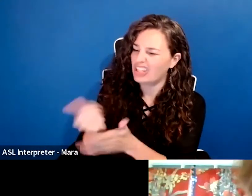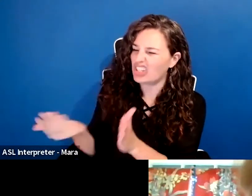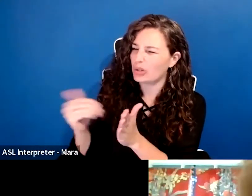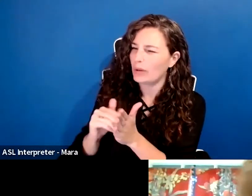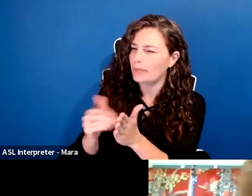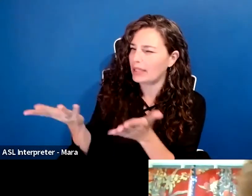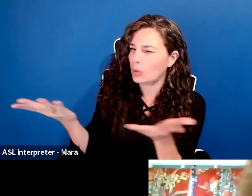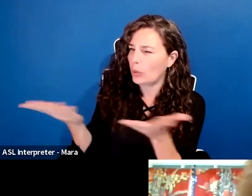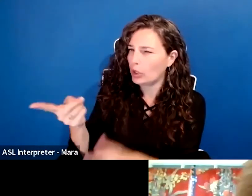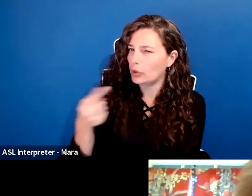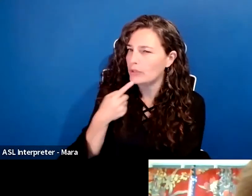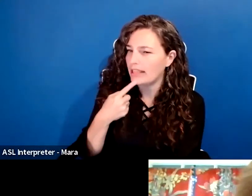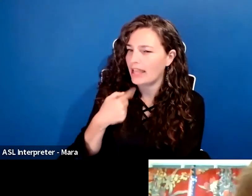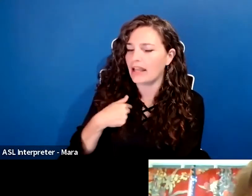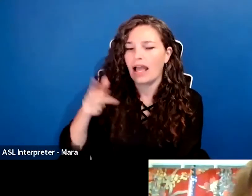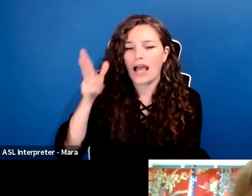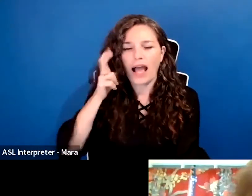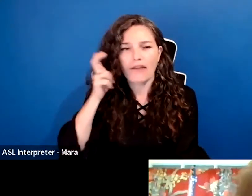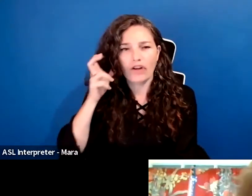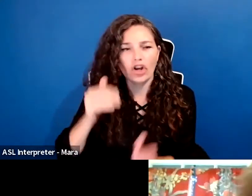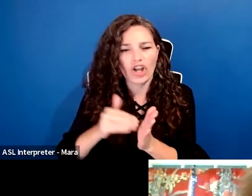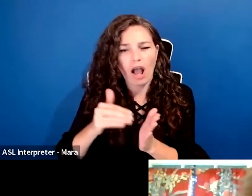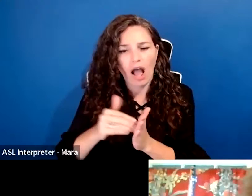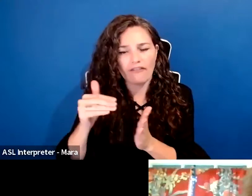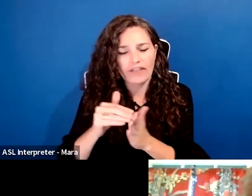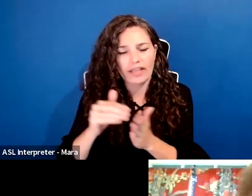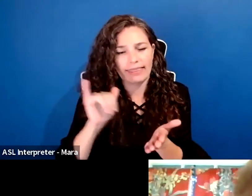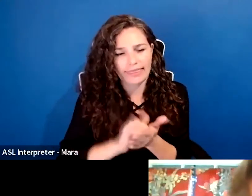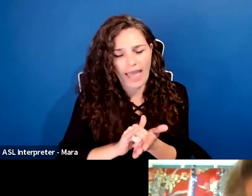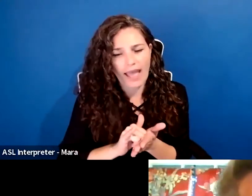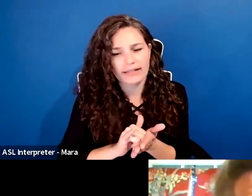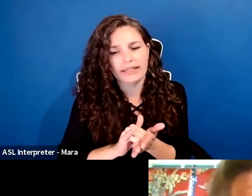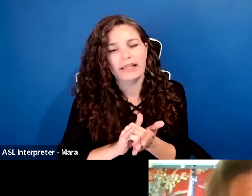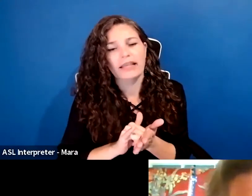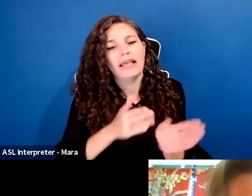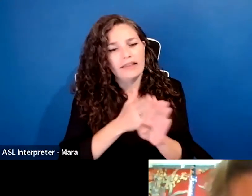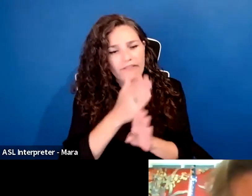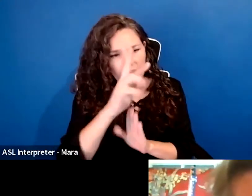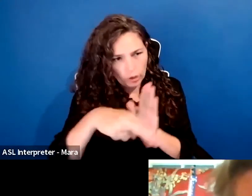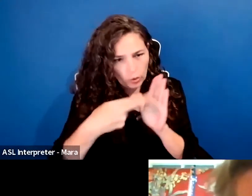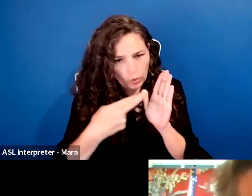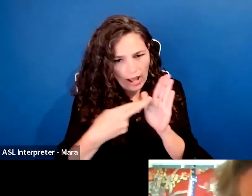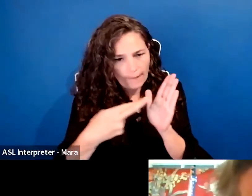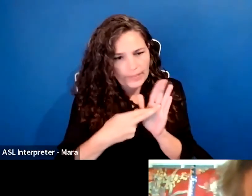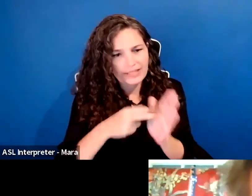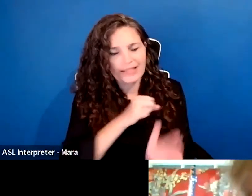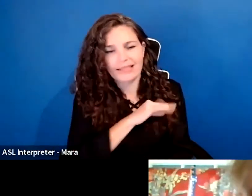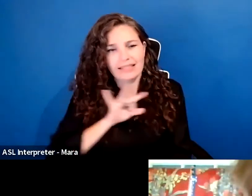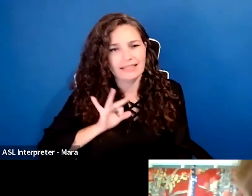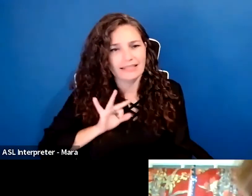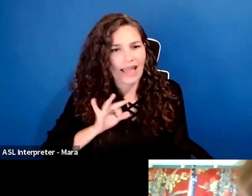I've heard many times that you know, the field reps and the staff aren't able to jump in and do something